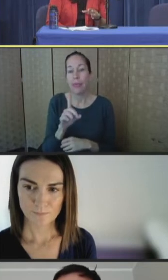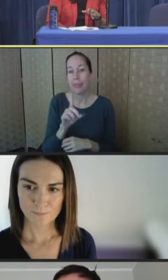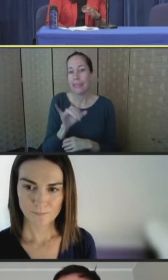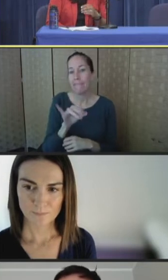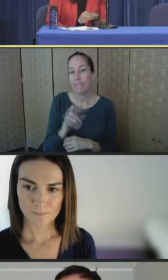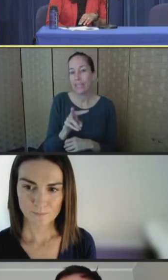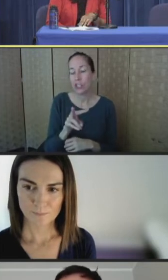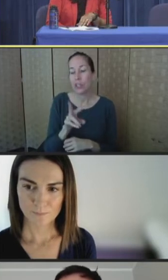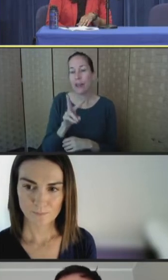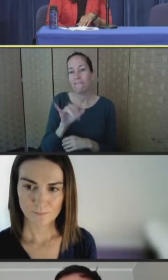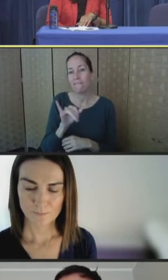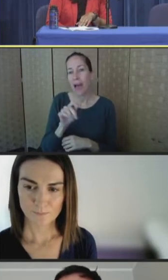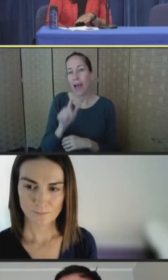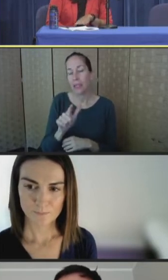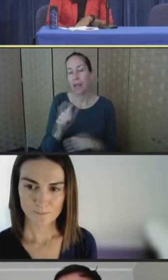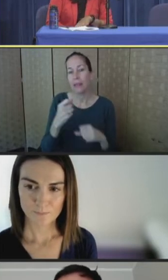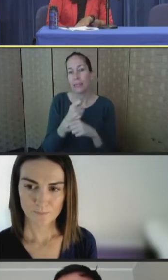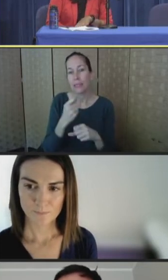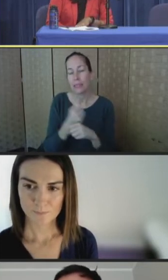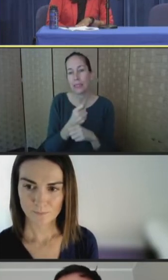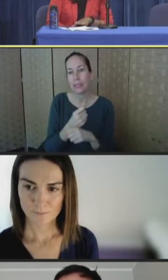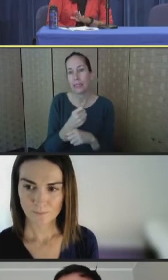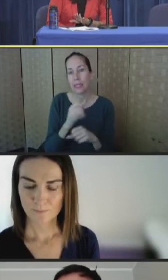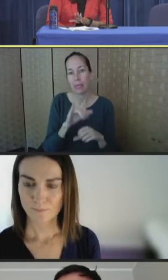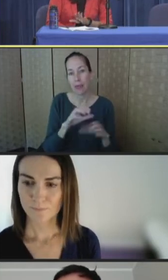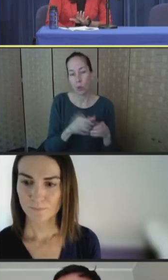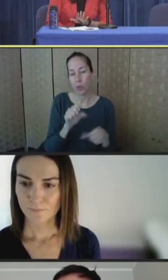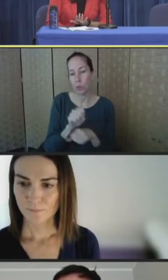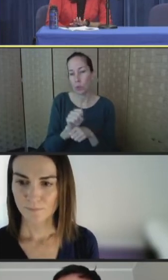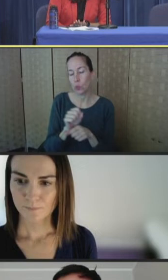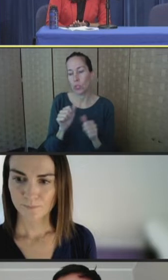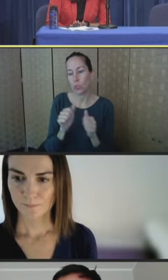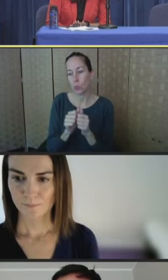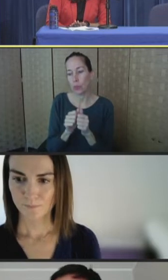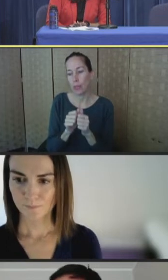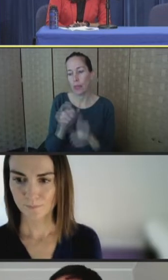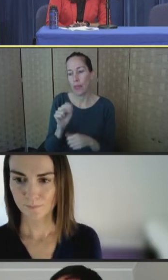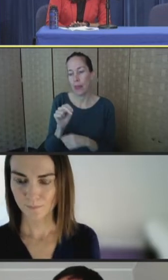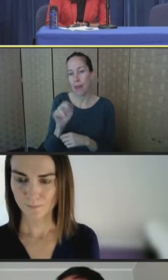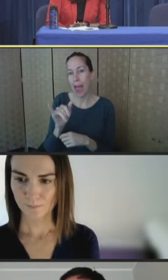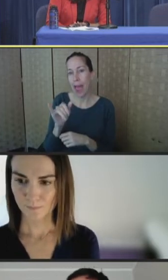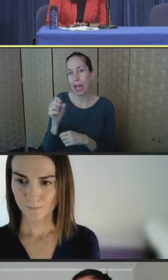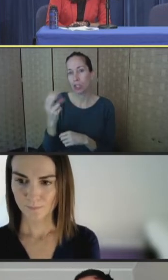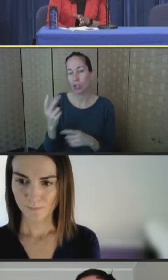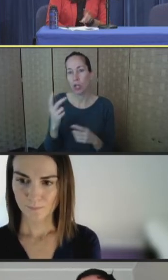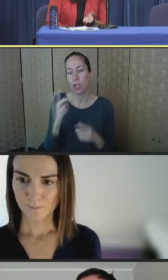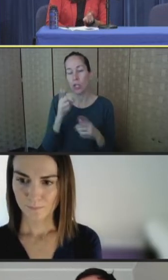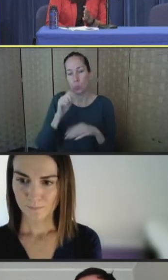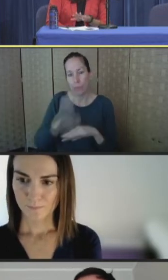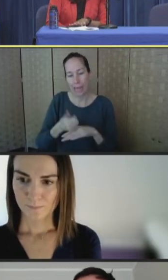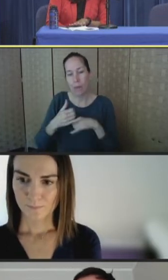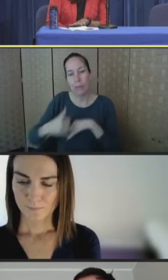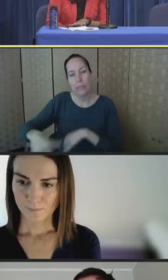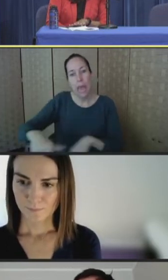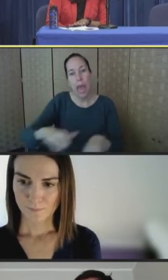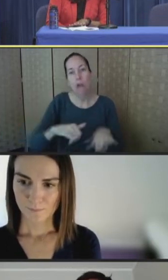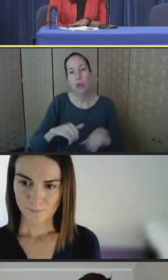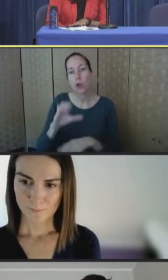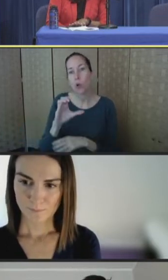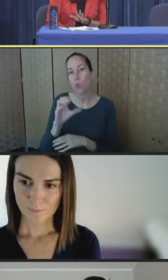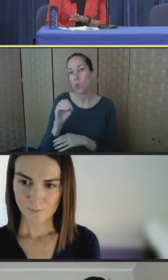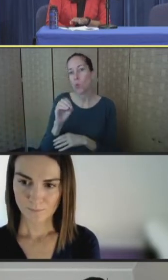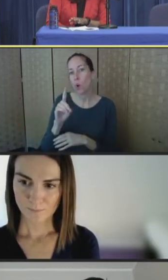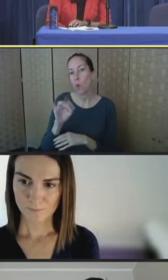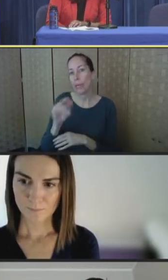we're working with some colleagues at NIOSH to standardize the coding of occupation data that